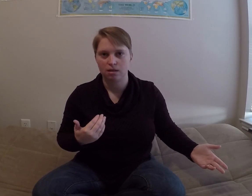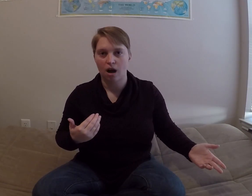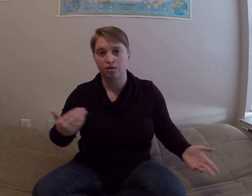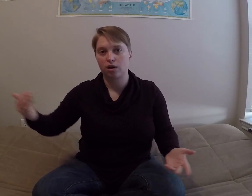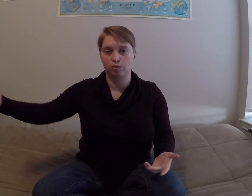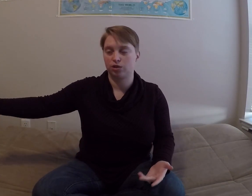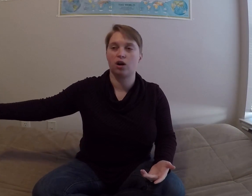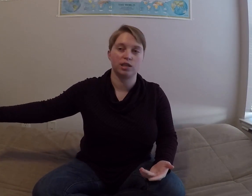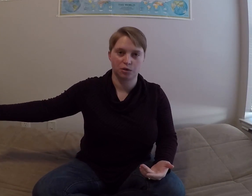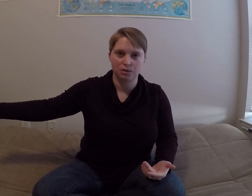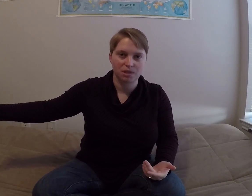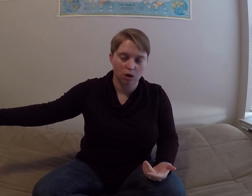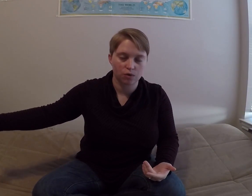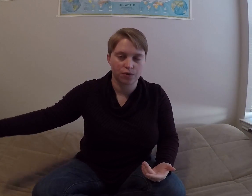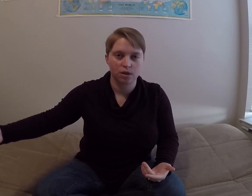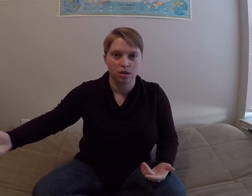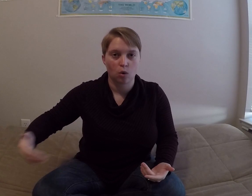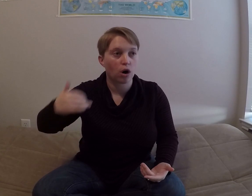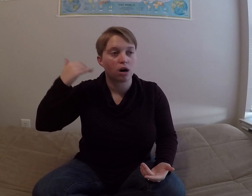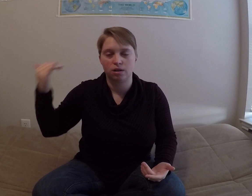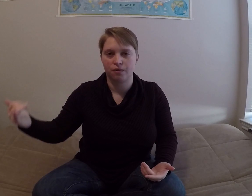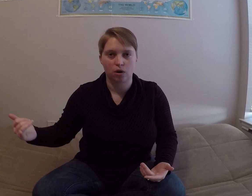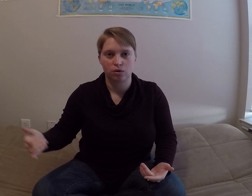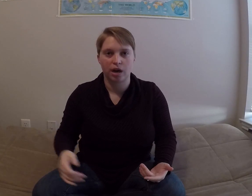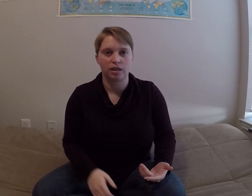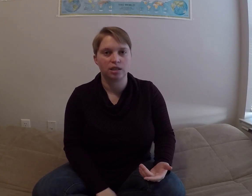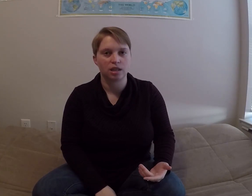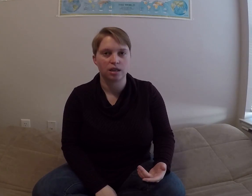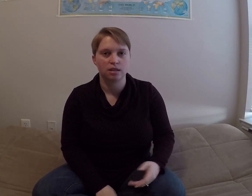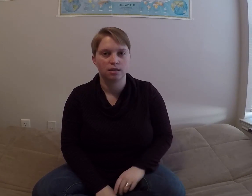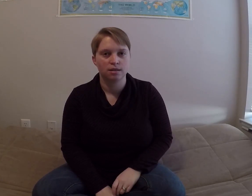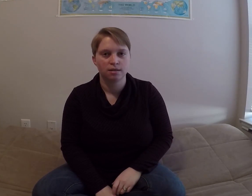I thought he was talking to himself or on the phone.